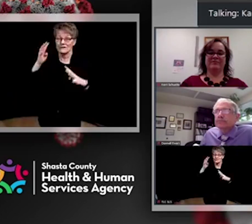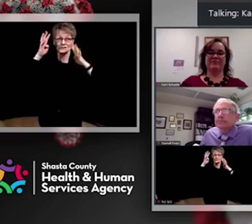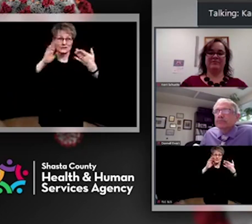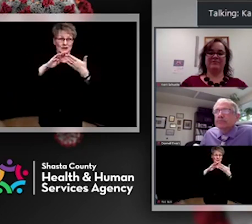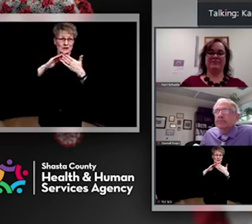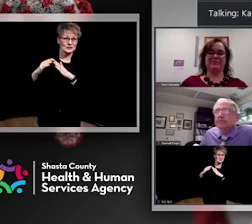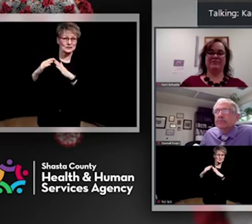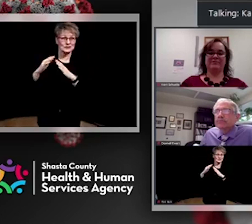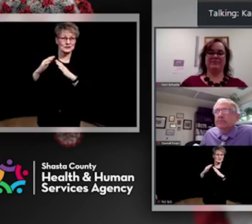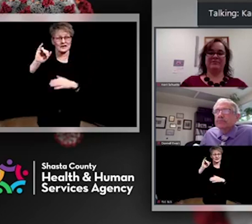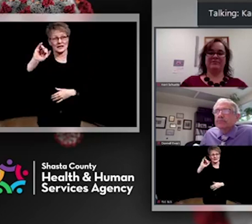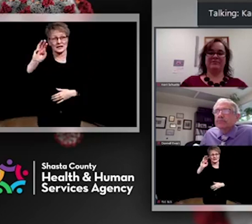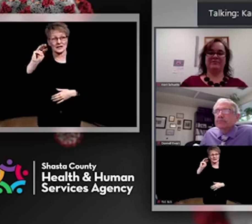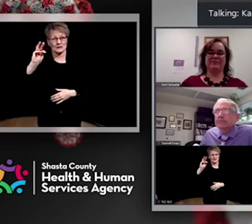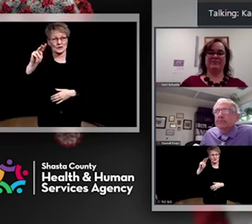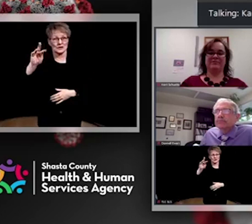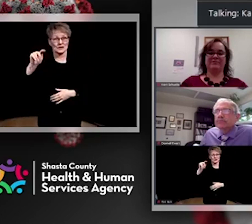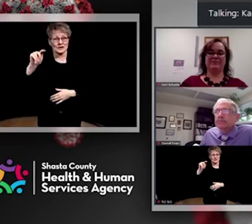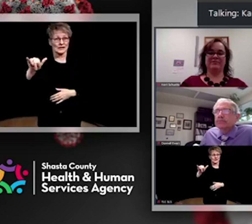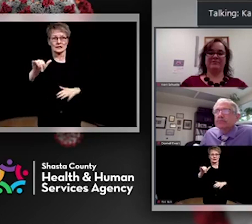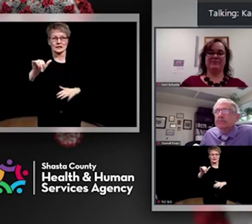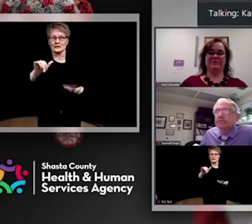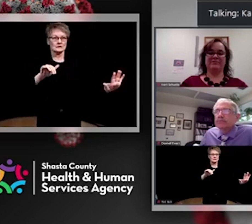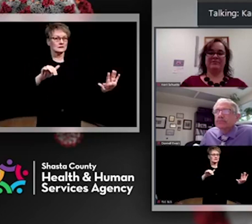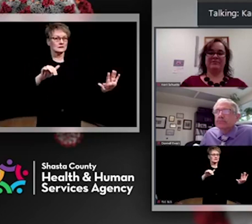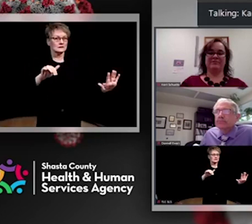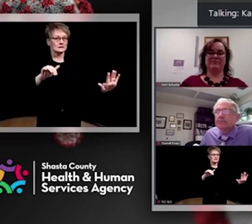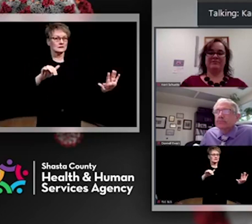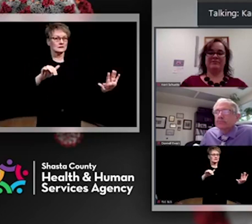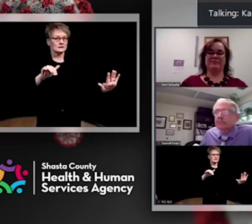Then you actually will have COVID, that's what will happen and that's not good.